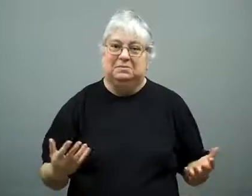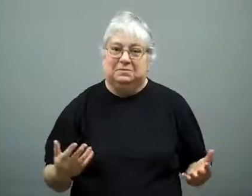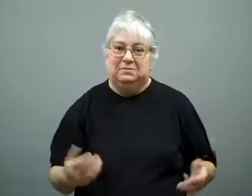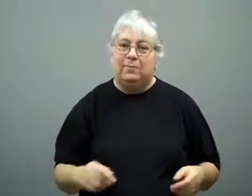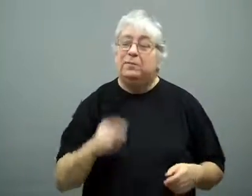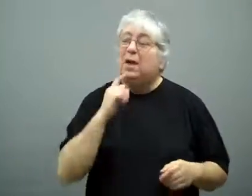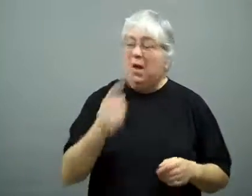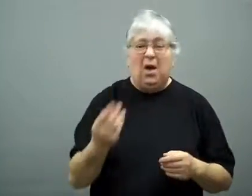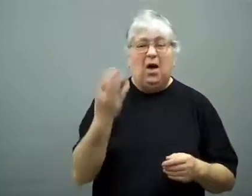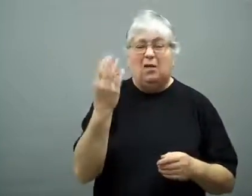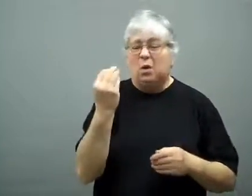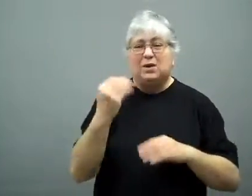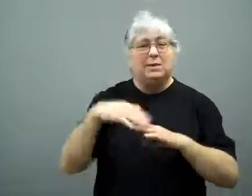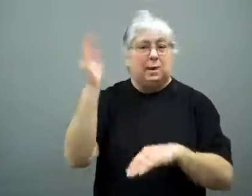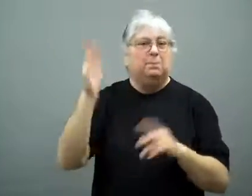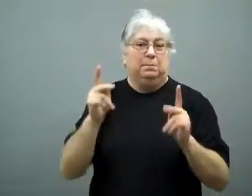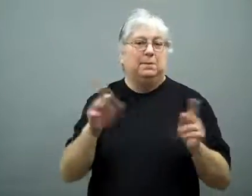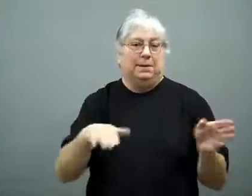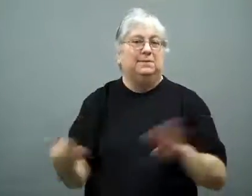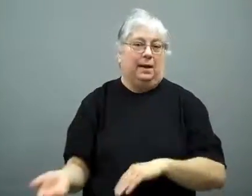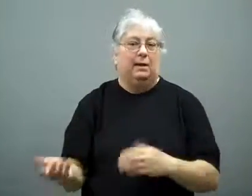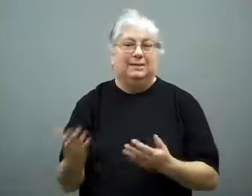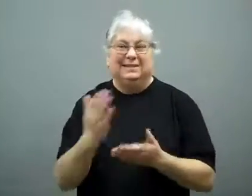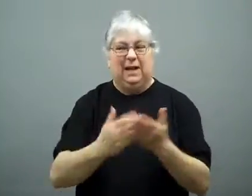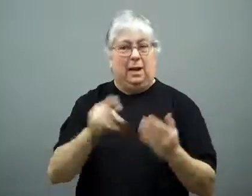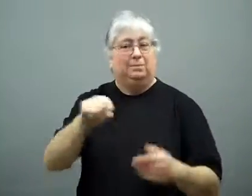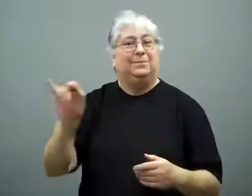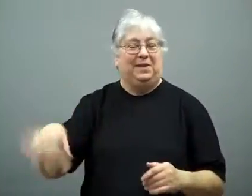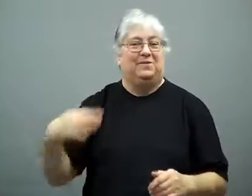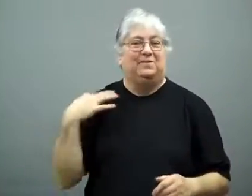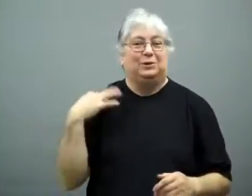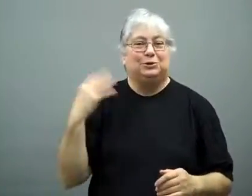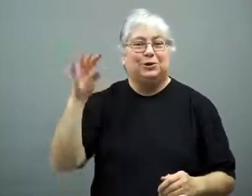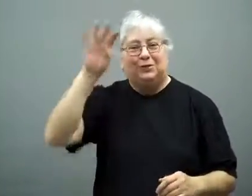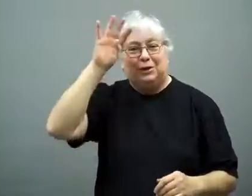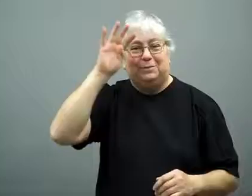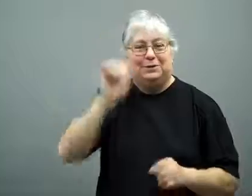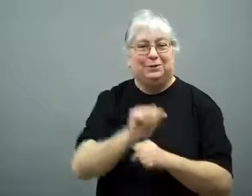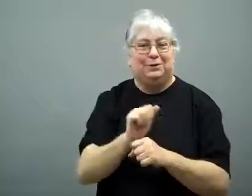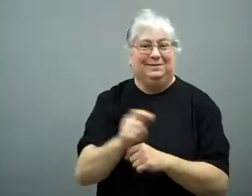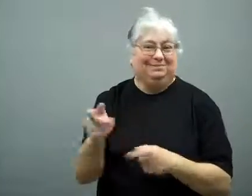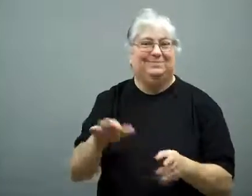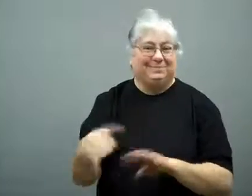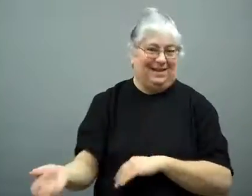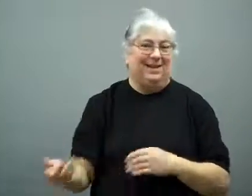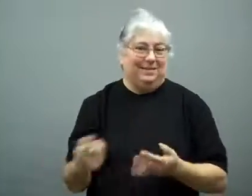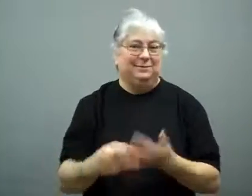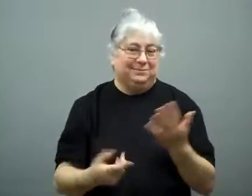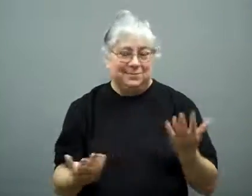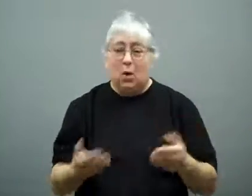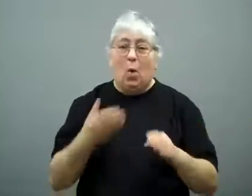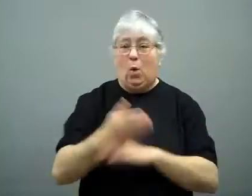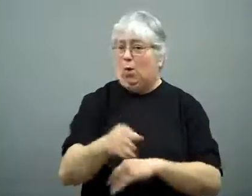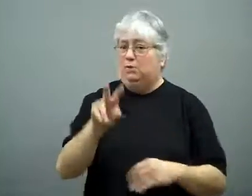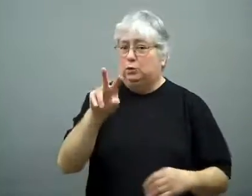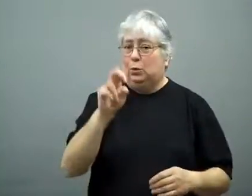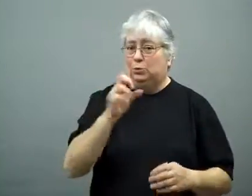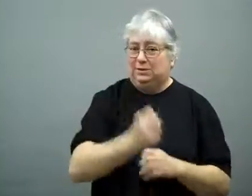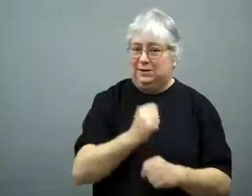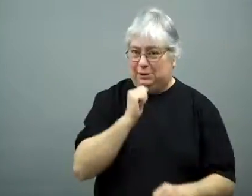At least 14 people were killed. Some were volunteer firemen.